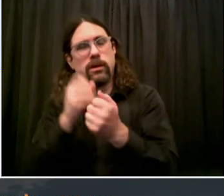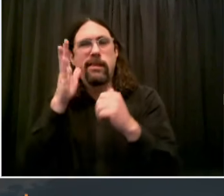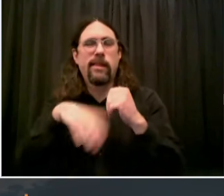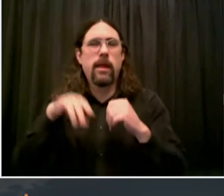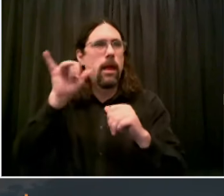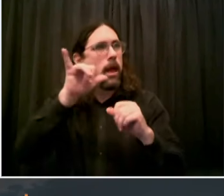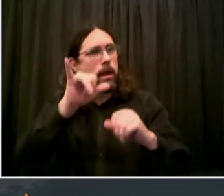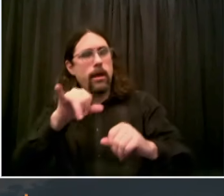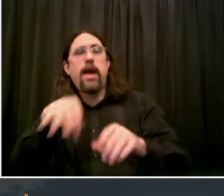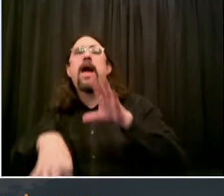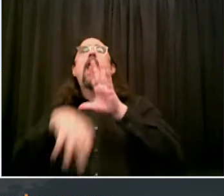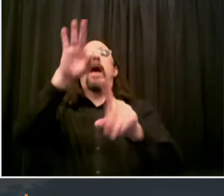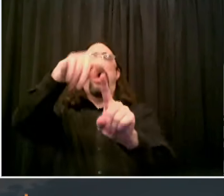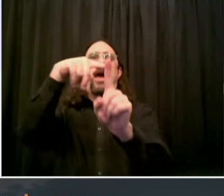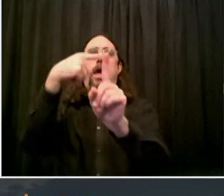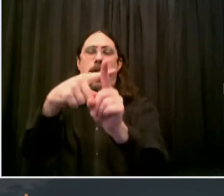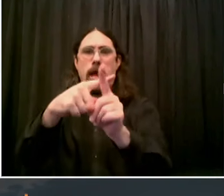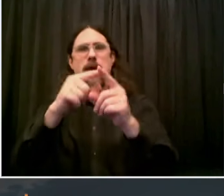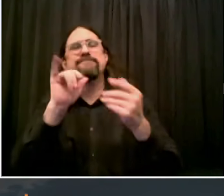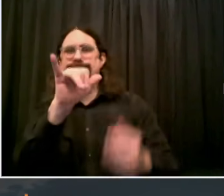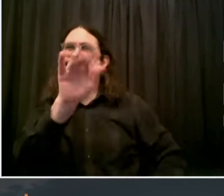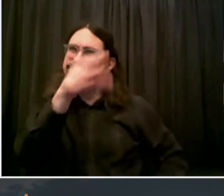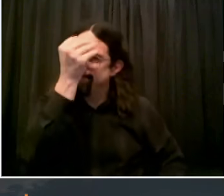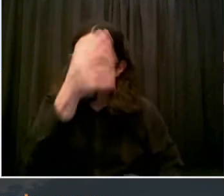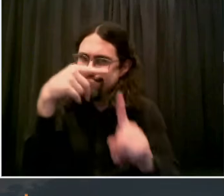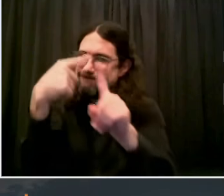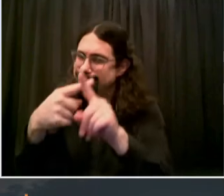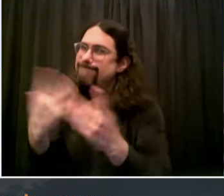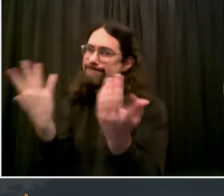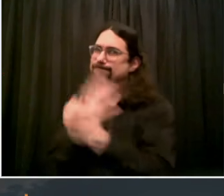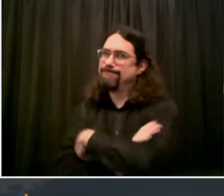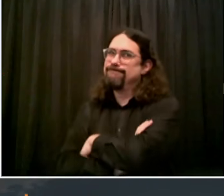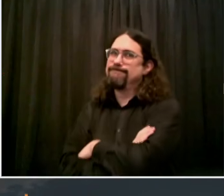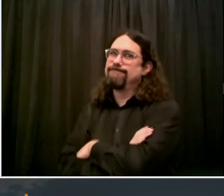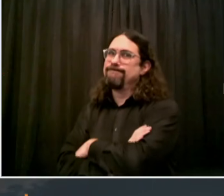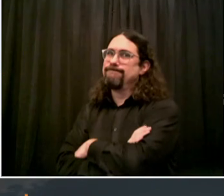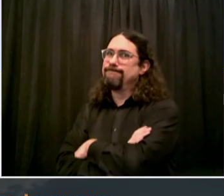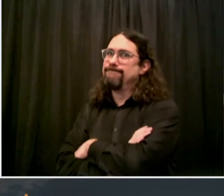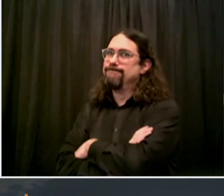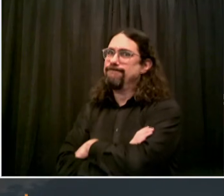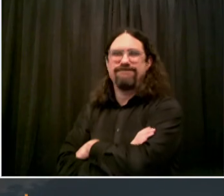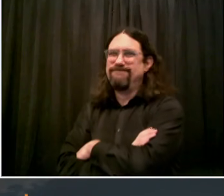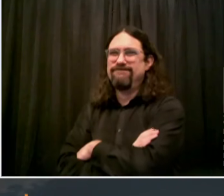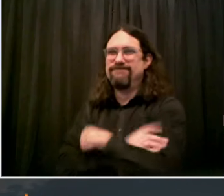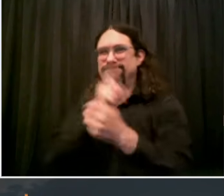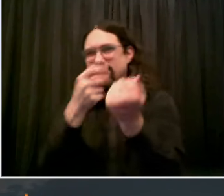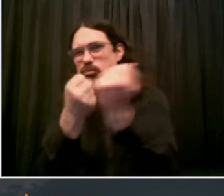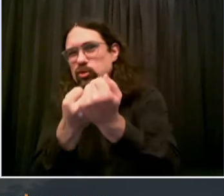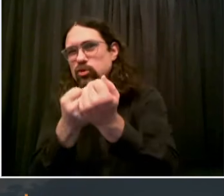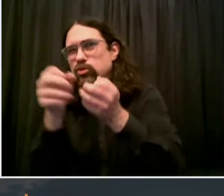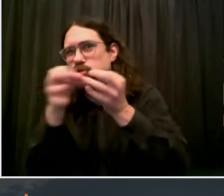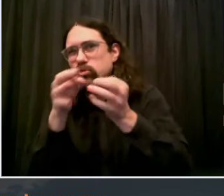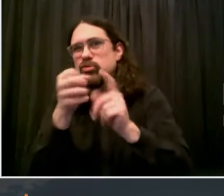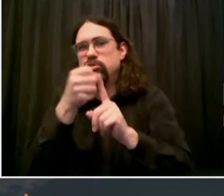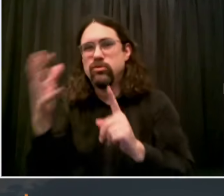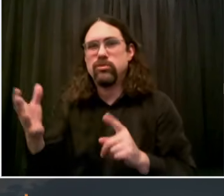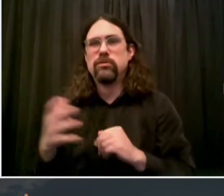WITH IT. THESE FOLKS WILL BE OUR RESOURCE NAVIGATORS. WE'RE GOING TO GET COMMUNITY BASED ORGANIZATIONS IN